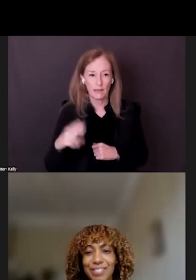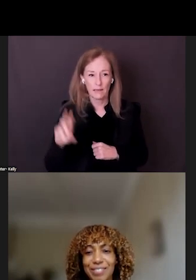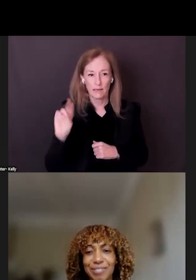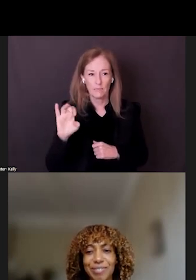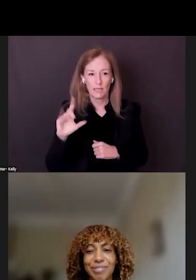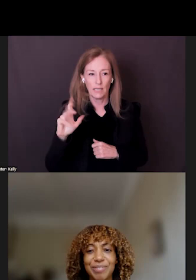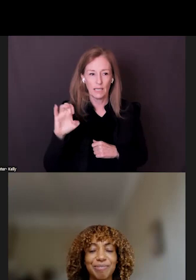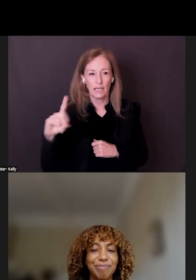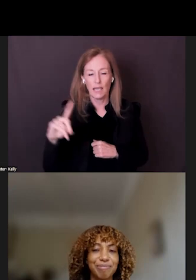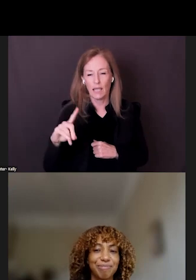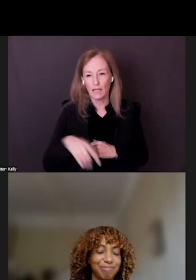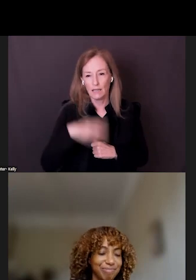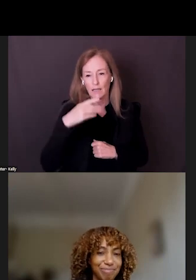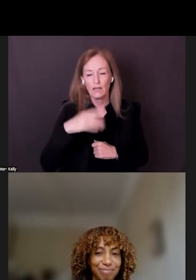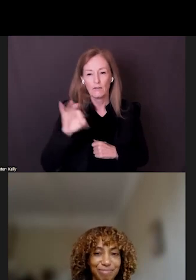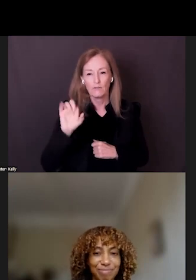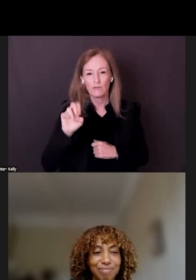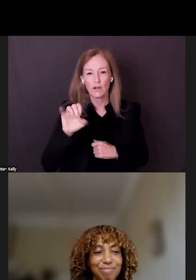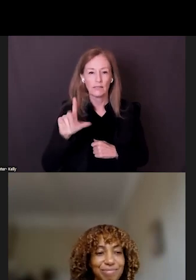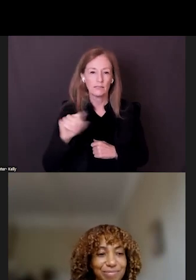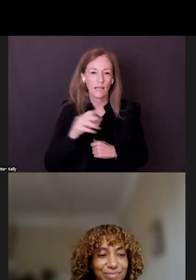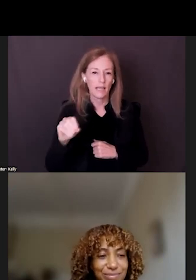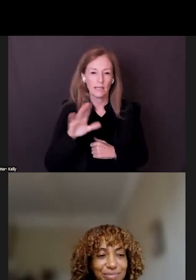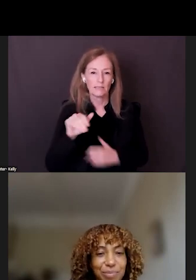TODAY. I HAVE HEARD OVER AND OVER IS PARTNERSHIP SO I AM